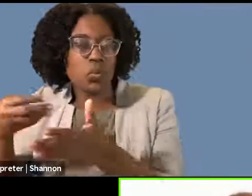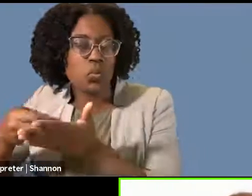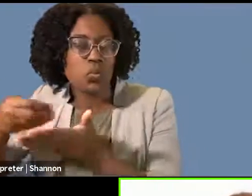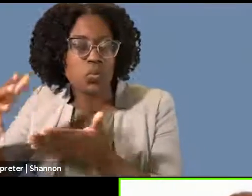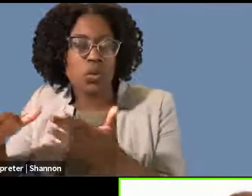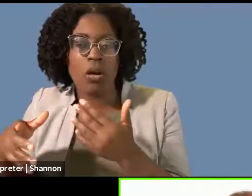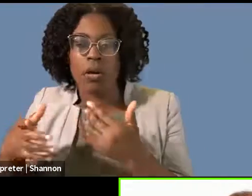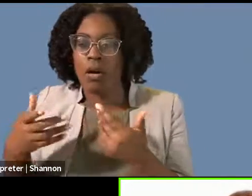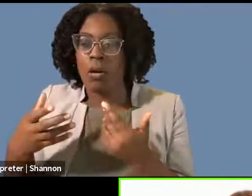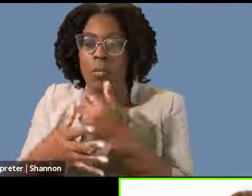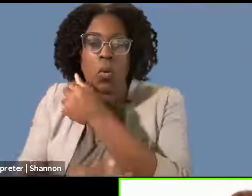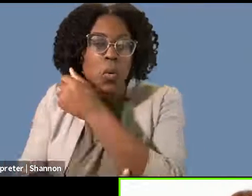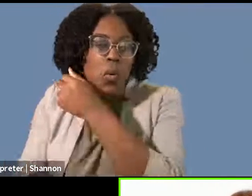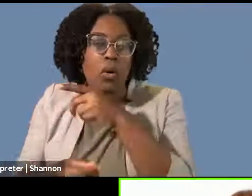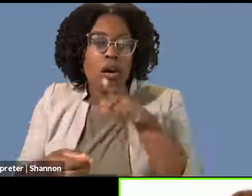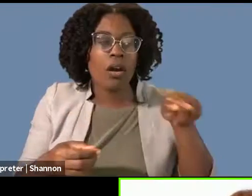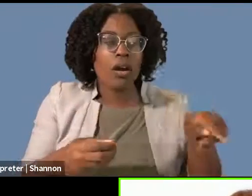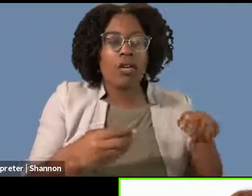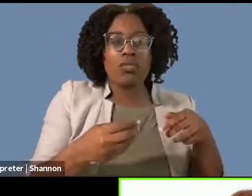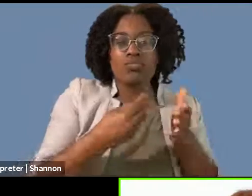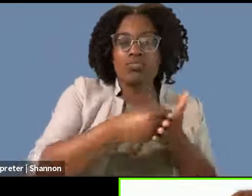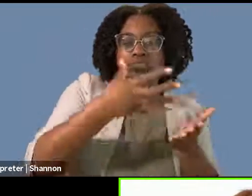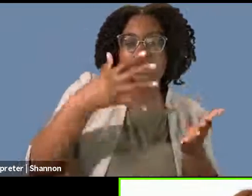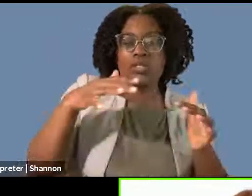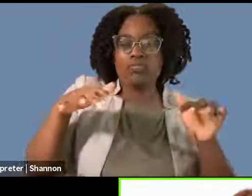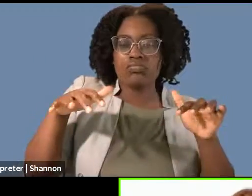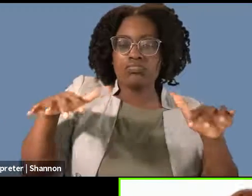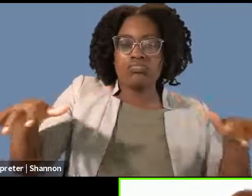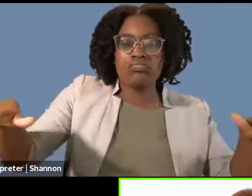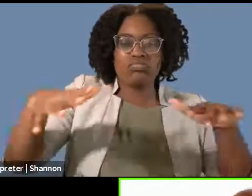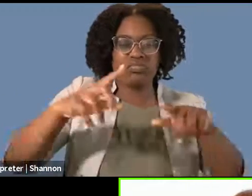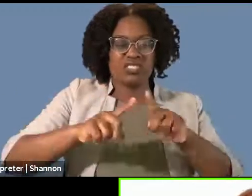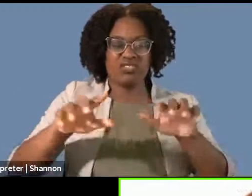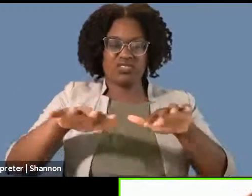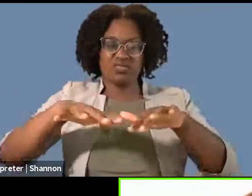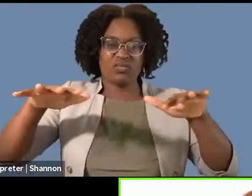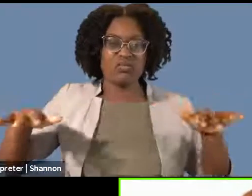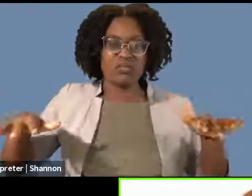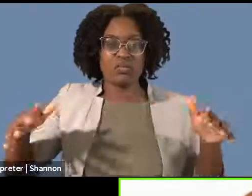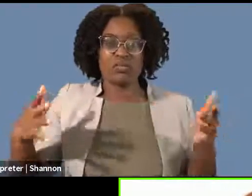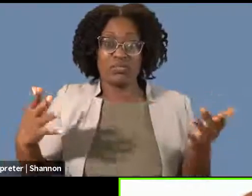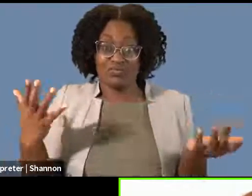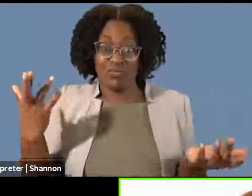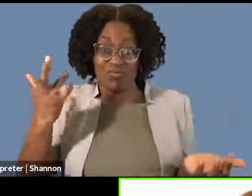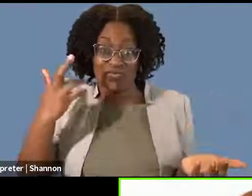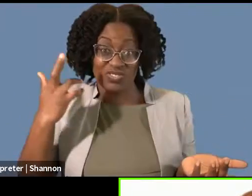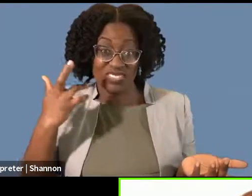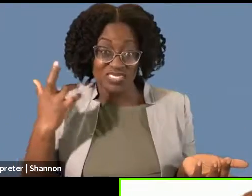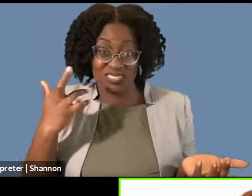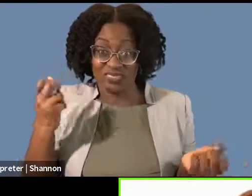it is a lot deeper than that and the structural things that have happened for generations around